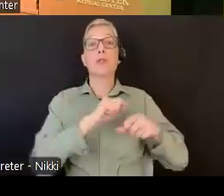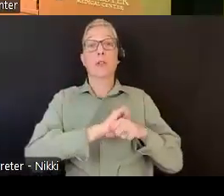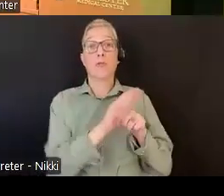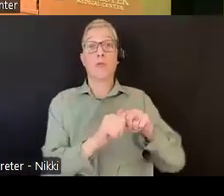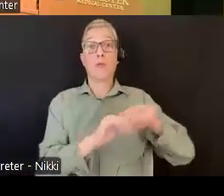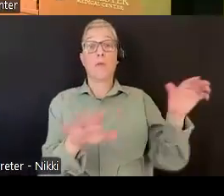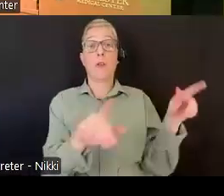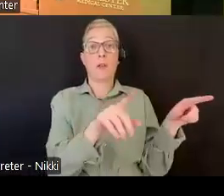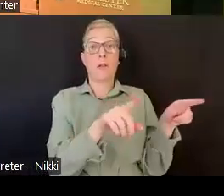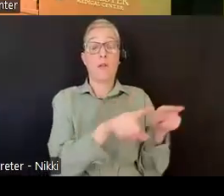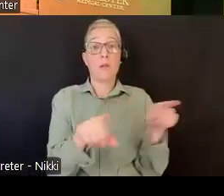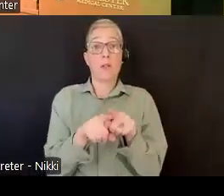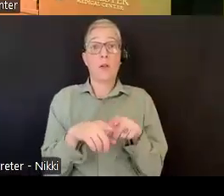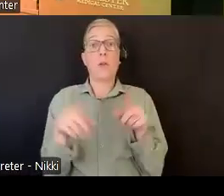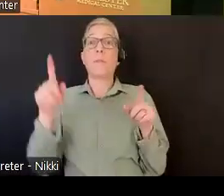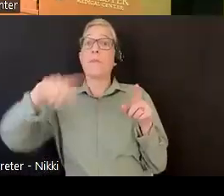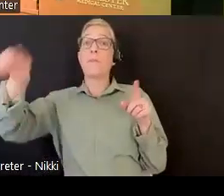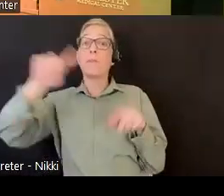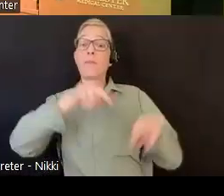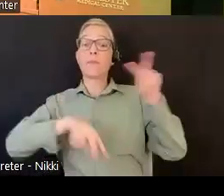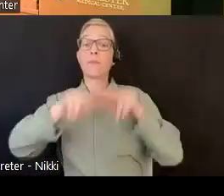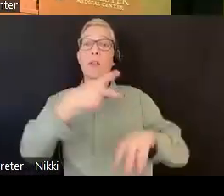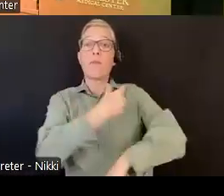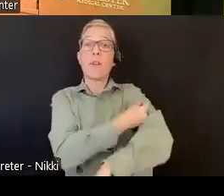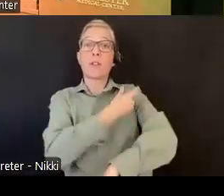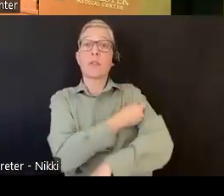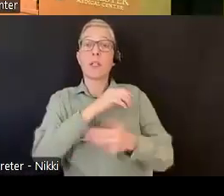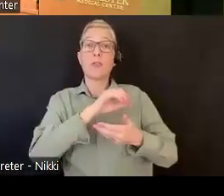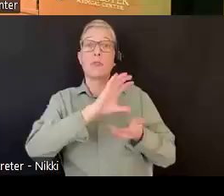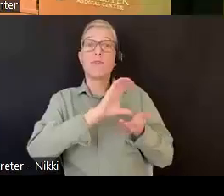vaccination rates of all the counties in Alabama and you would think Hail County rural Alabama